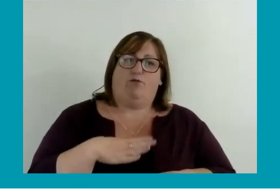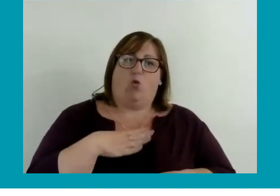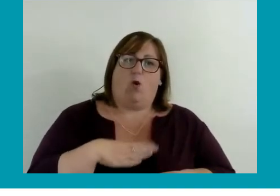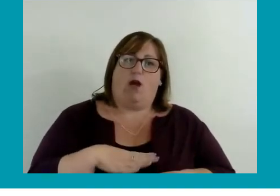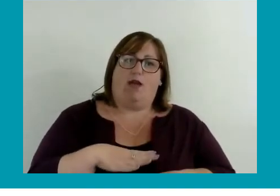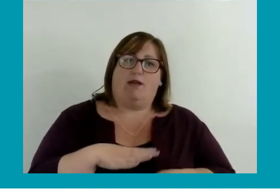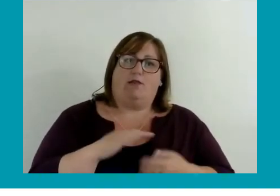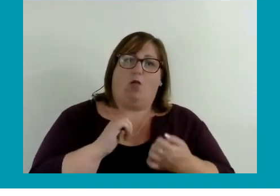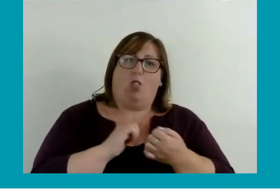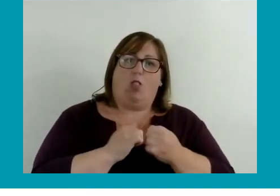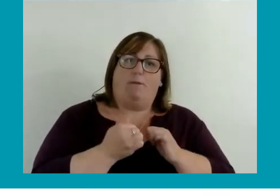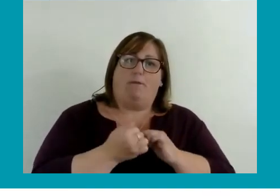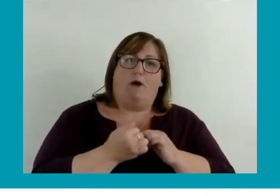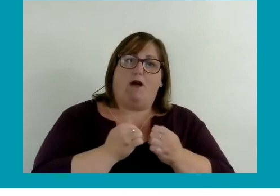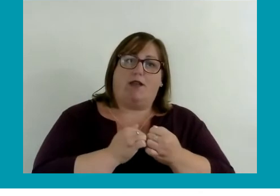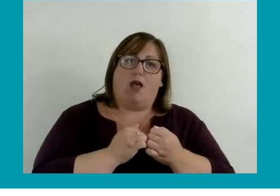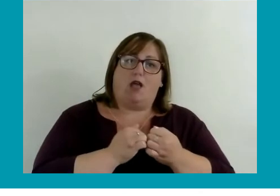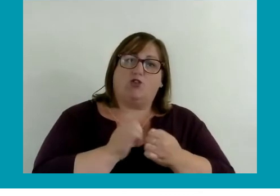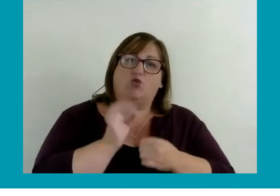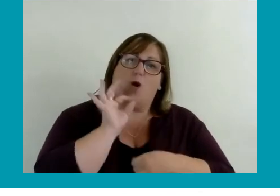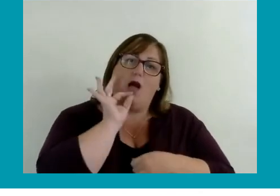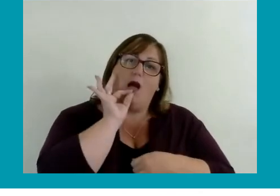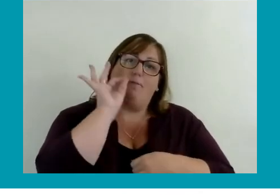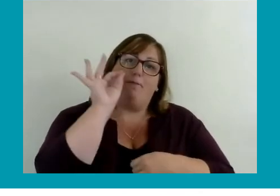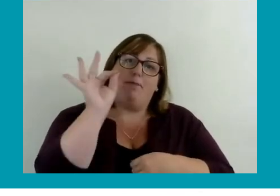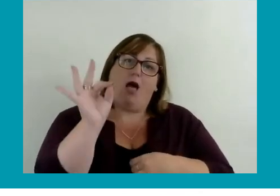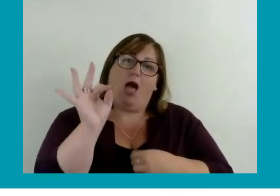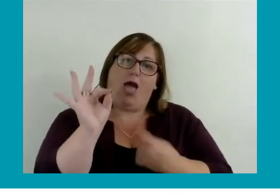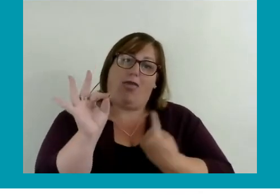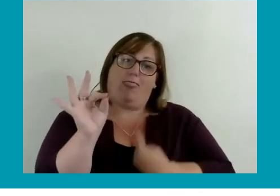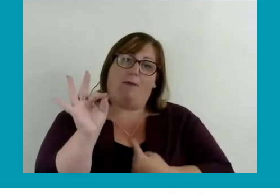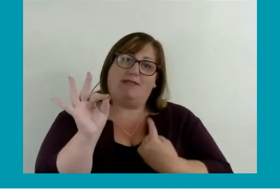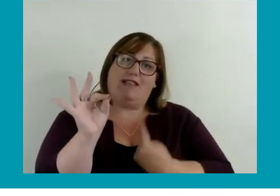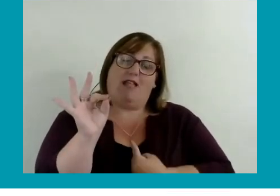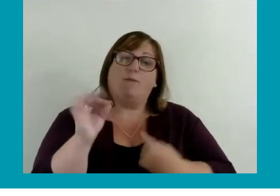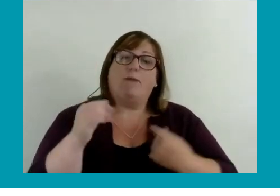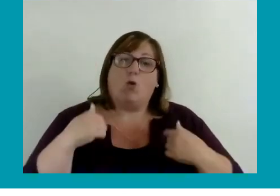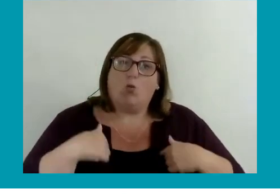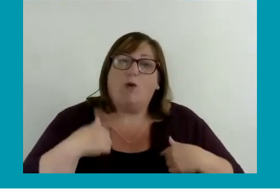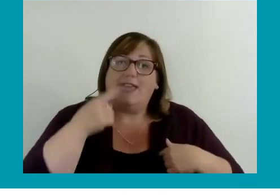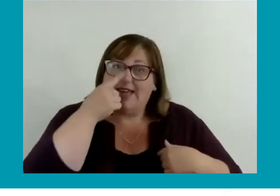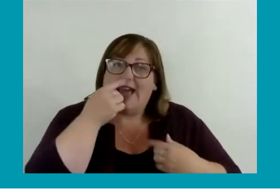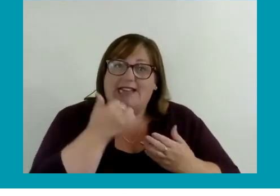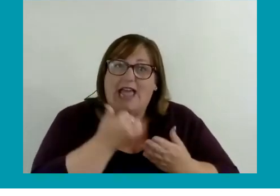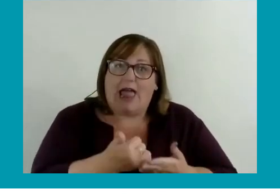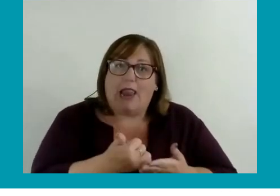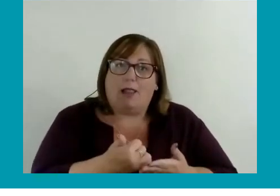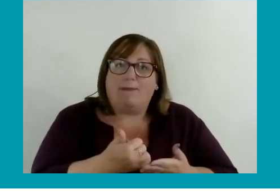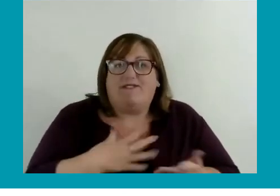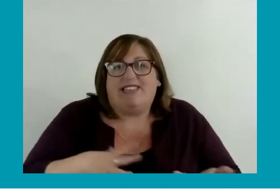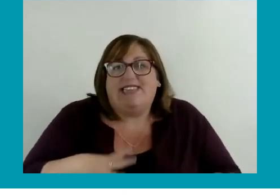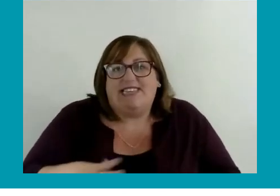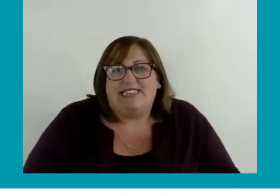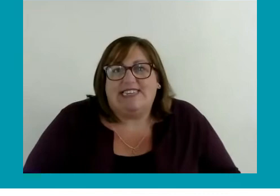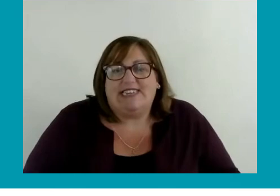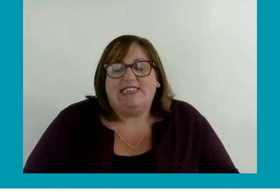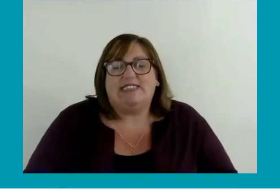to make their own application but we will help with that if need be um it may be that